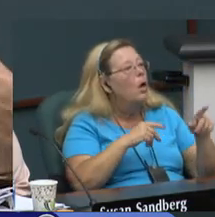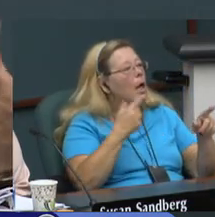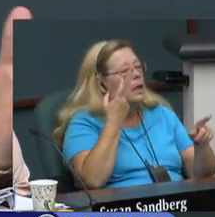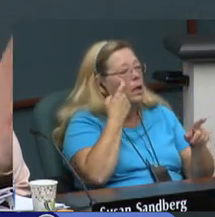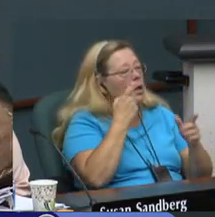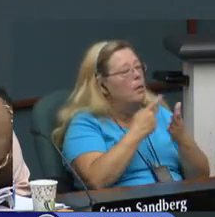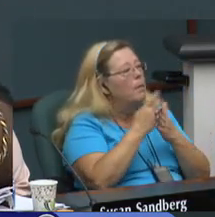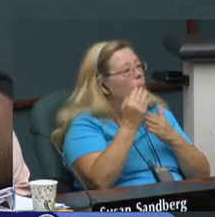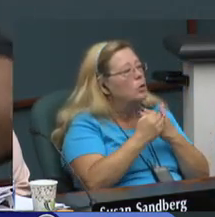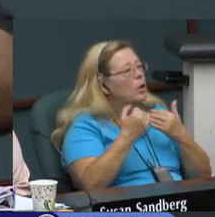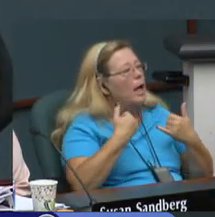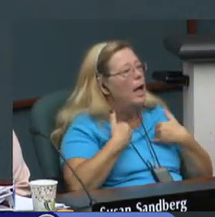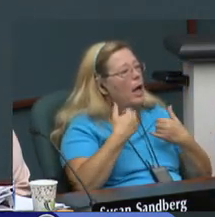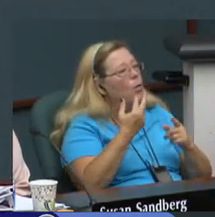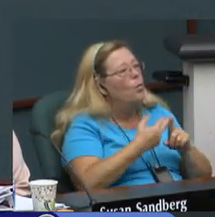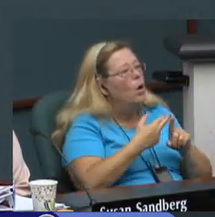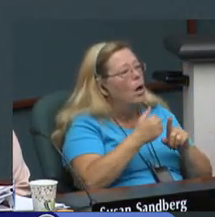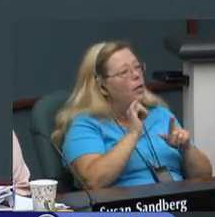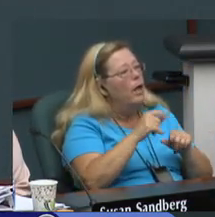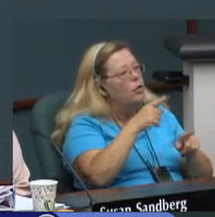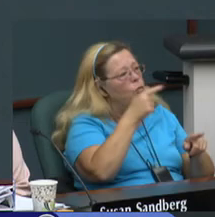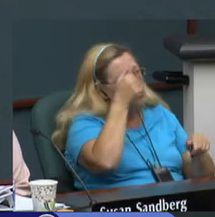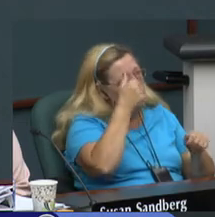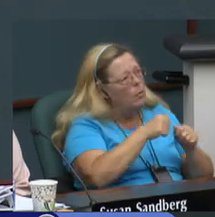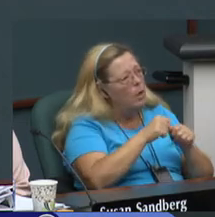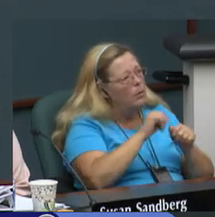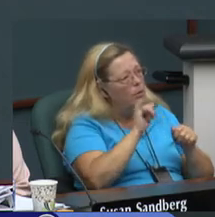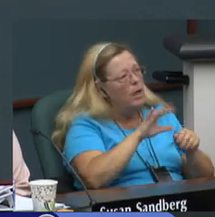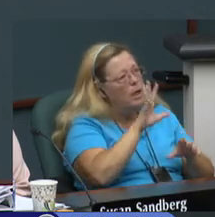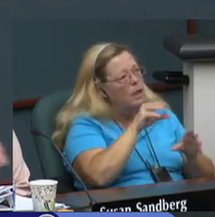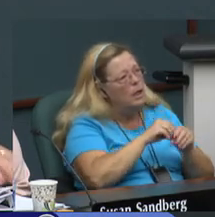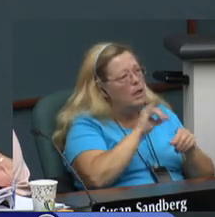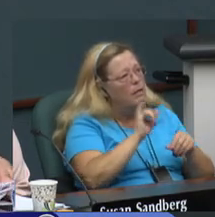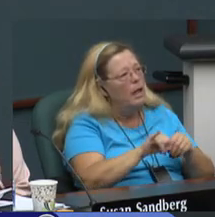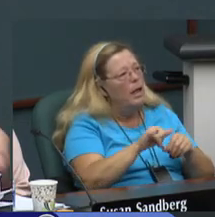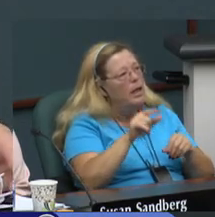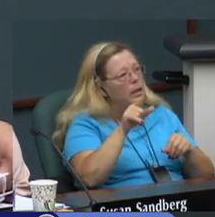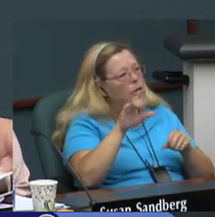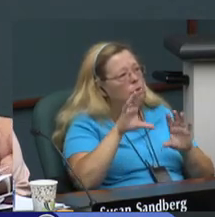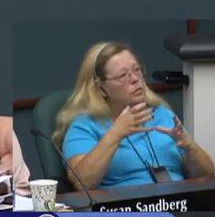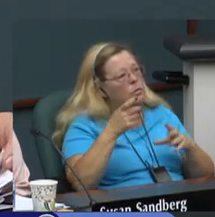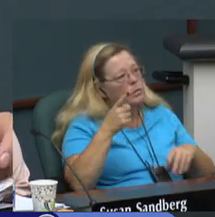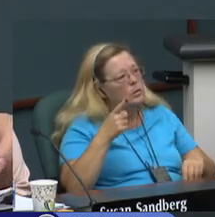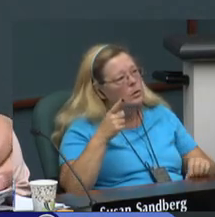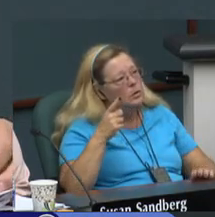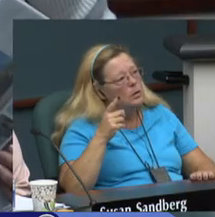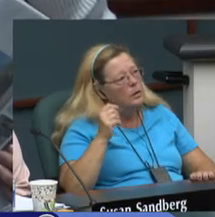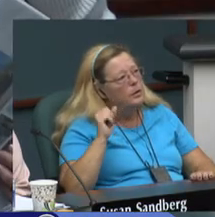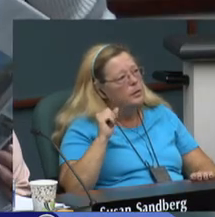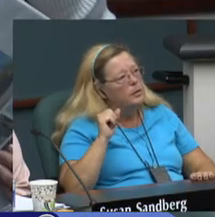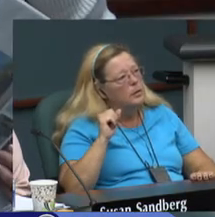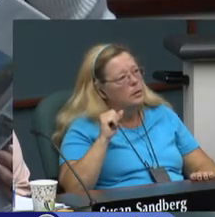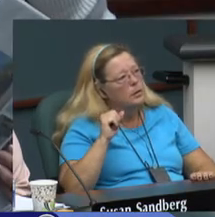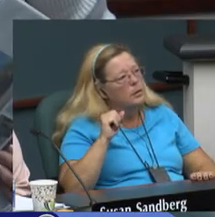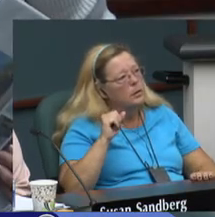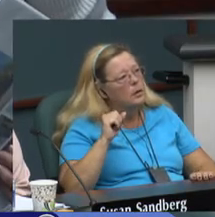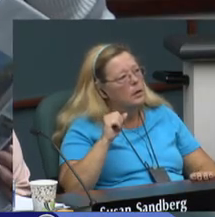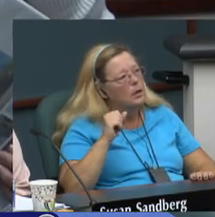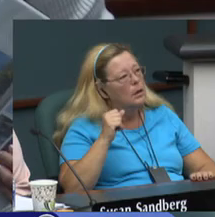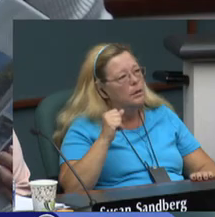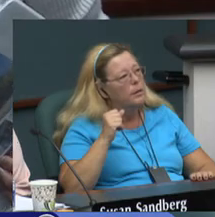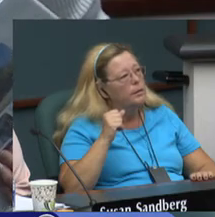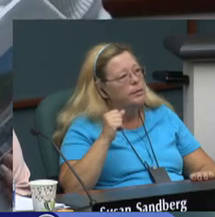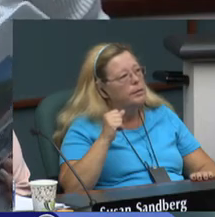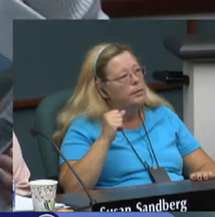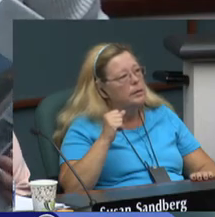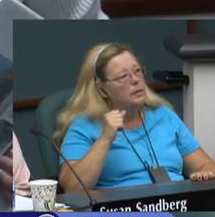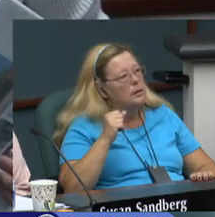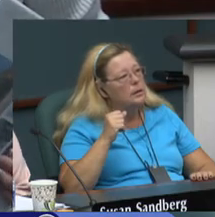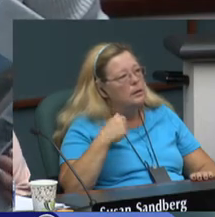rent that you can recall that was in that category I I can't answer that